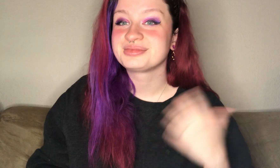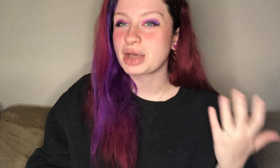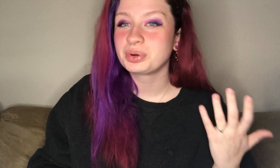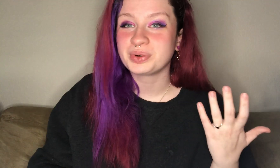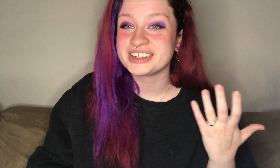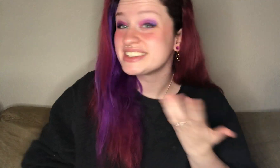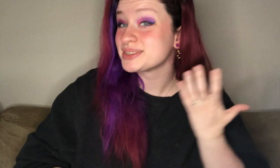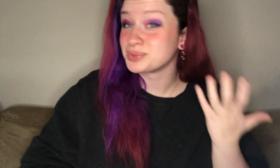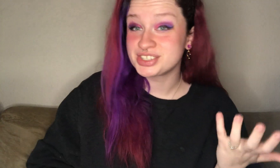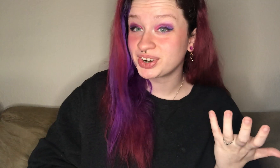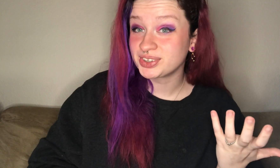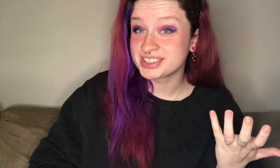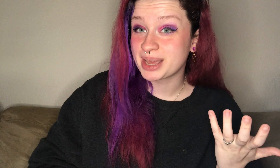that one was "what's your uncle's name?"